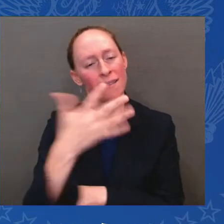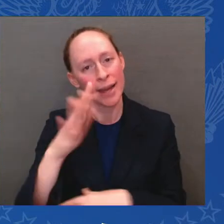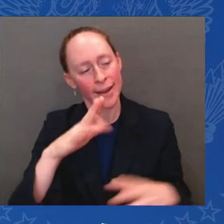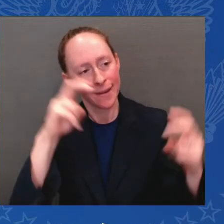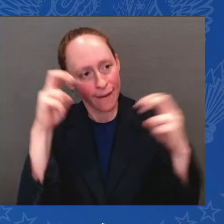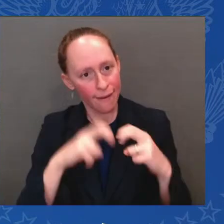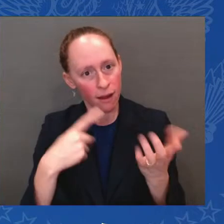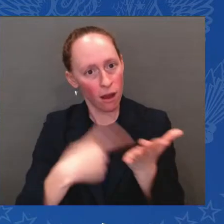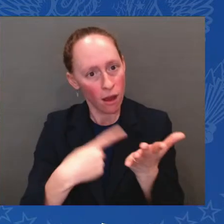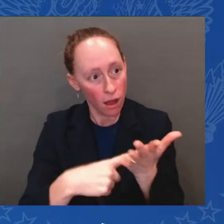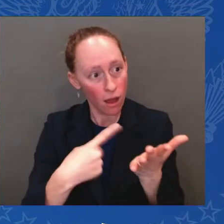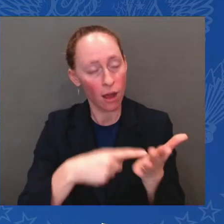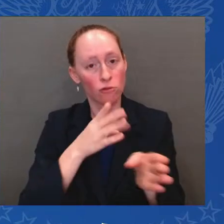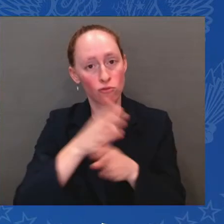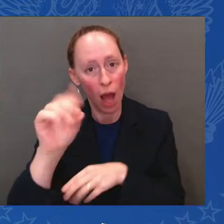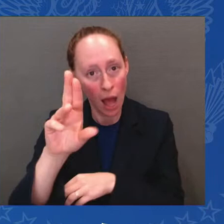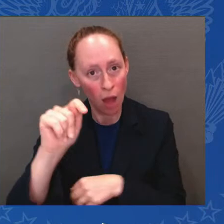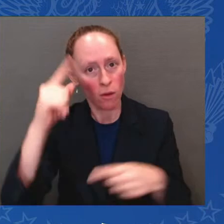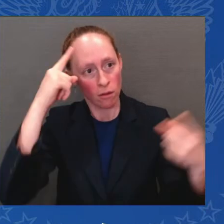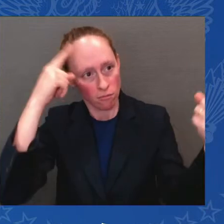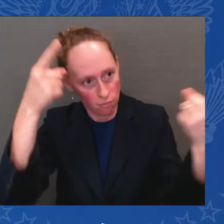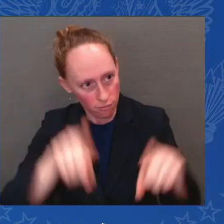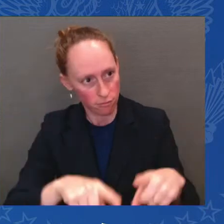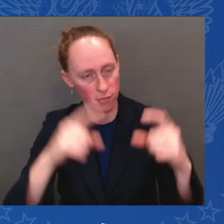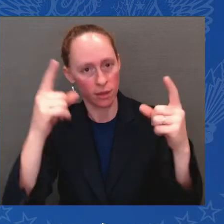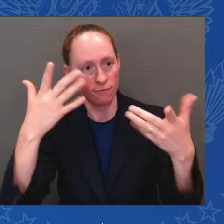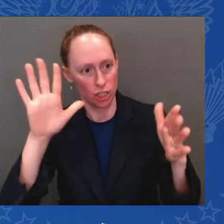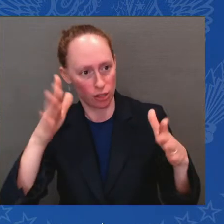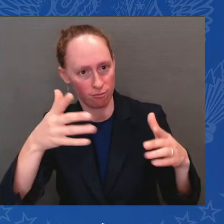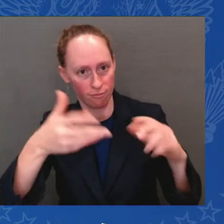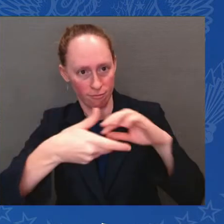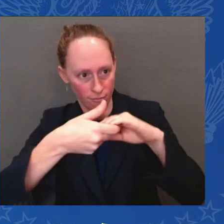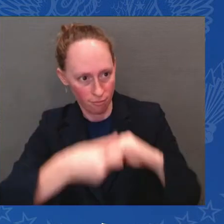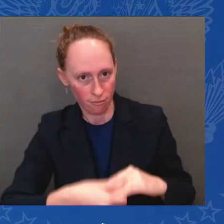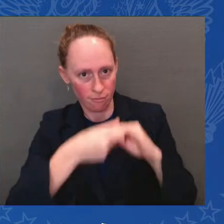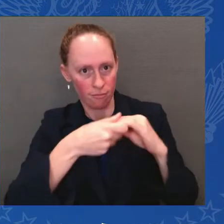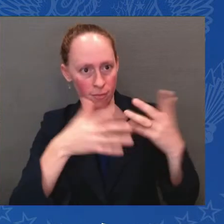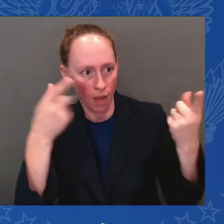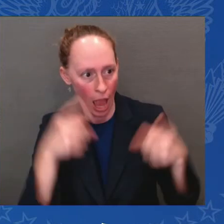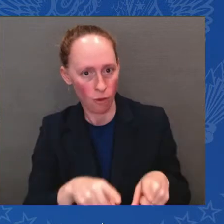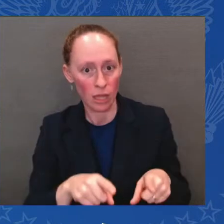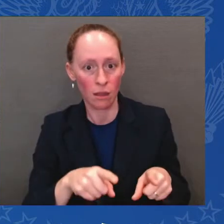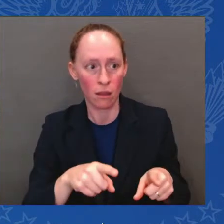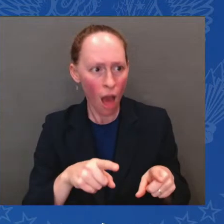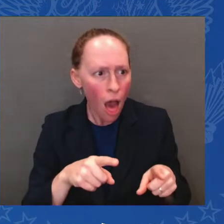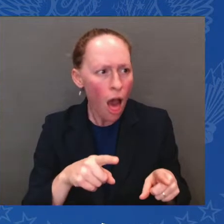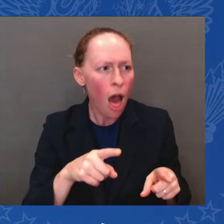Well, now, this fall, the MAGA extremists once again have brought us to the brink -- this time, to a government shutdown --